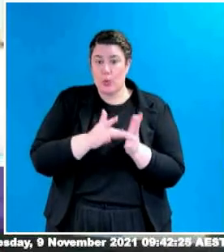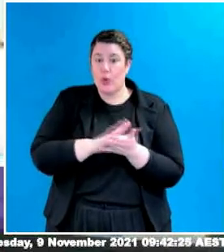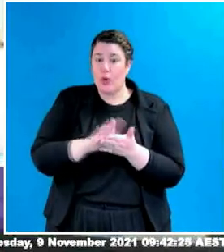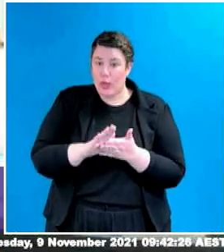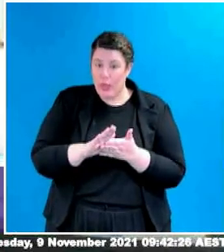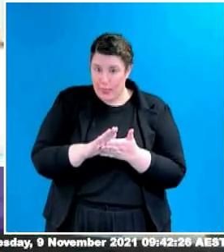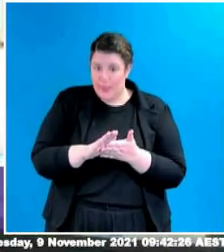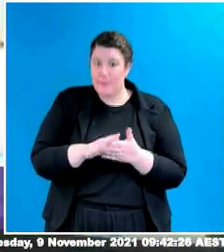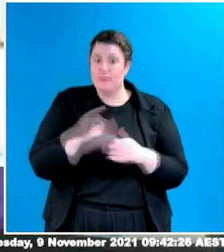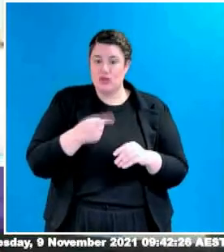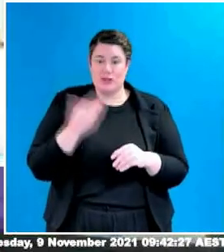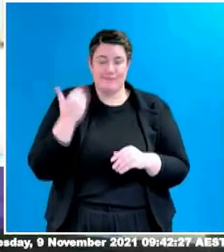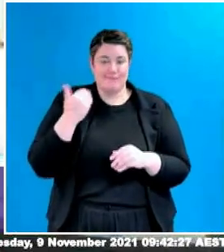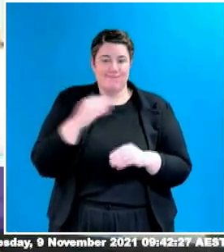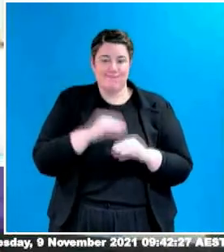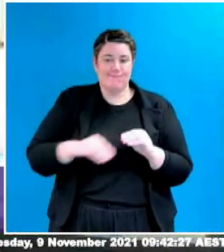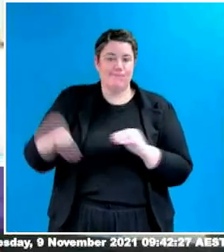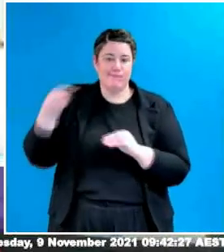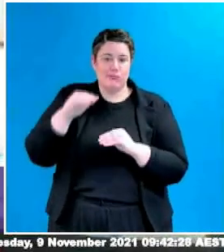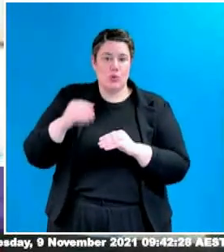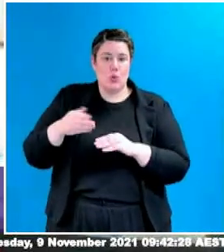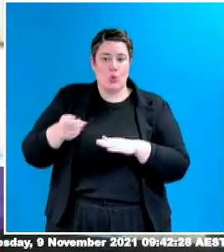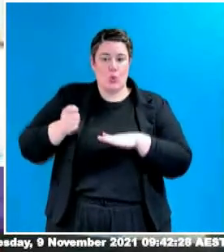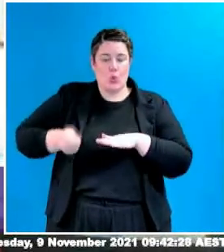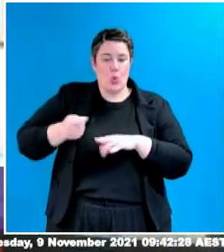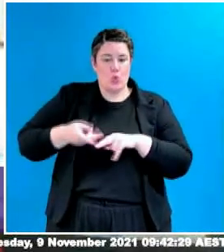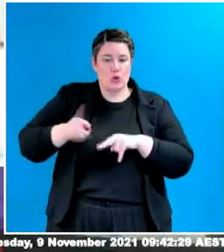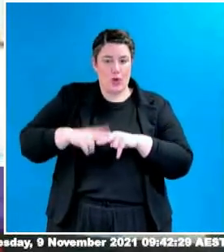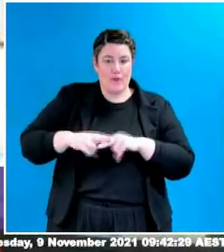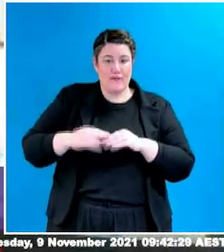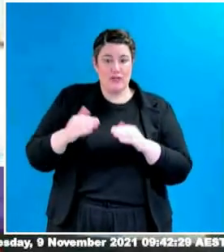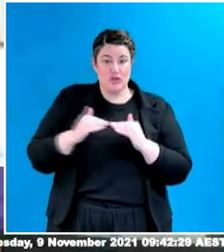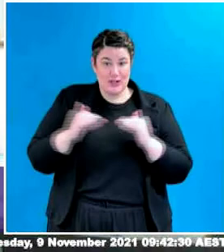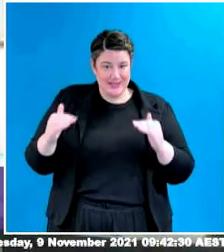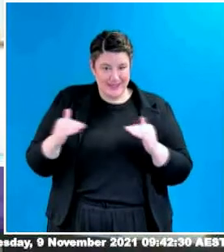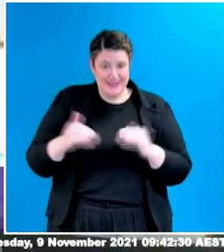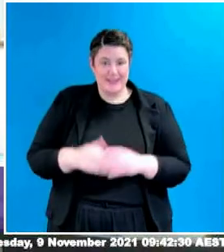Justice last Friday, Professor Larissa Behrendt from UTS, Elizabeth Kelly from